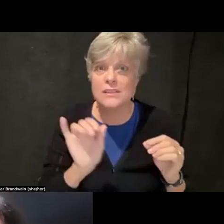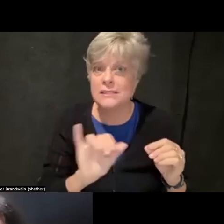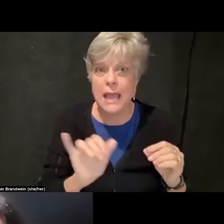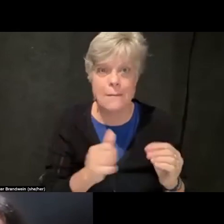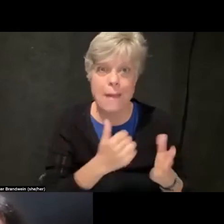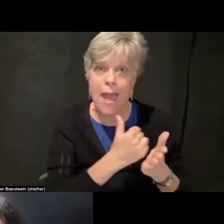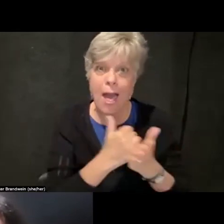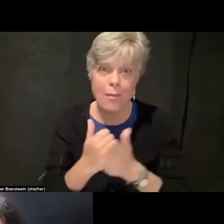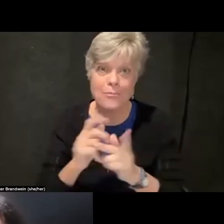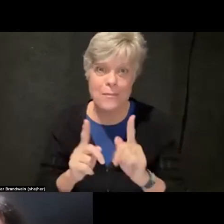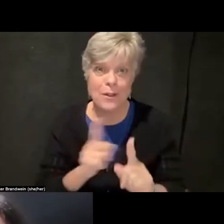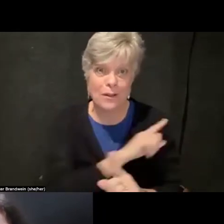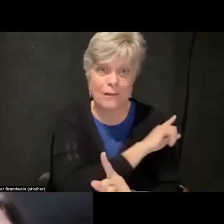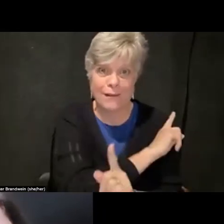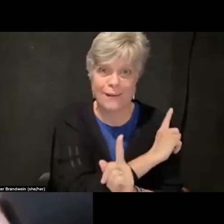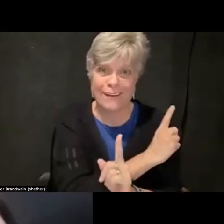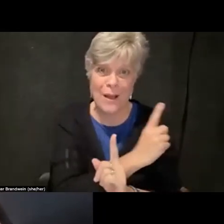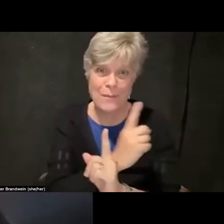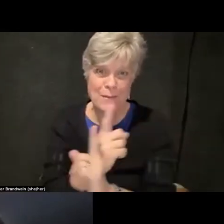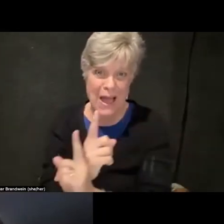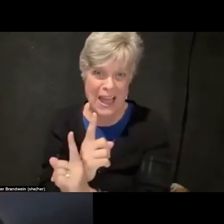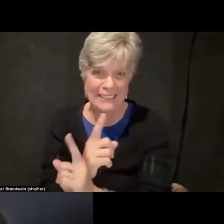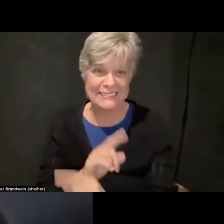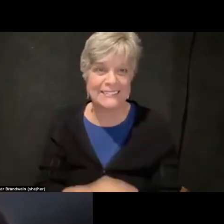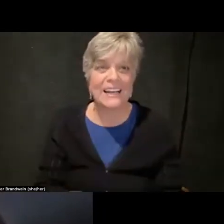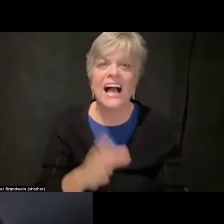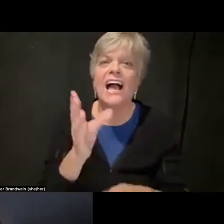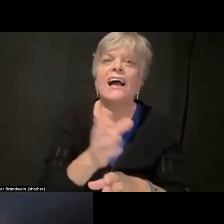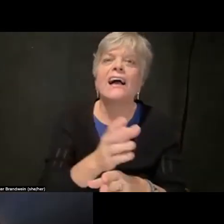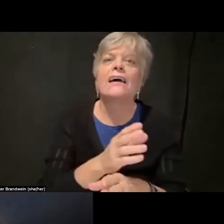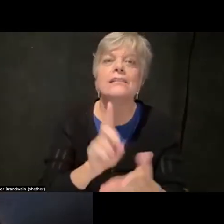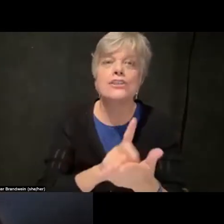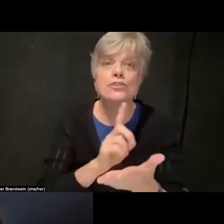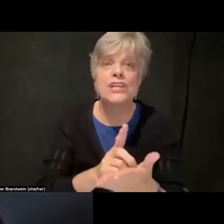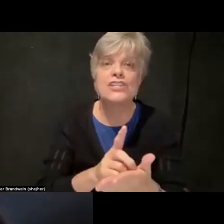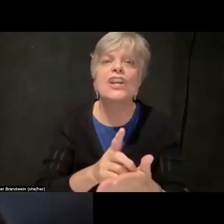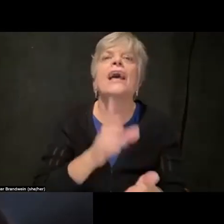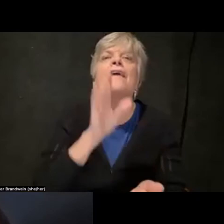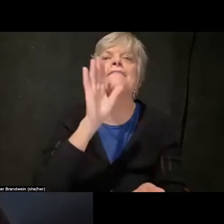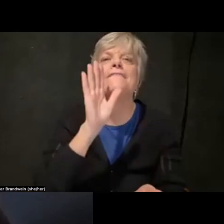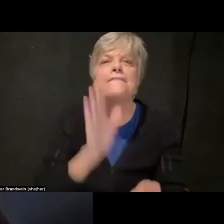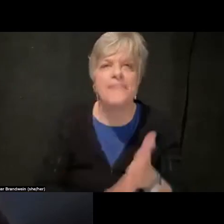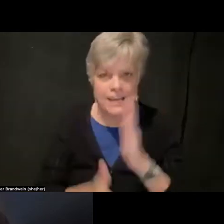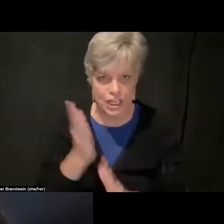But yeah, just get it done. The dissertation is just one piece of your future work